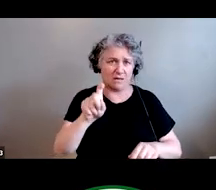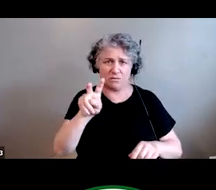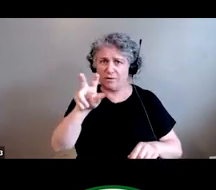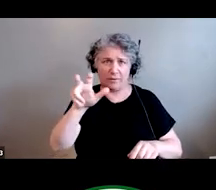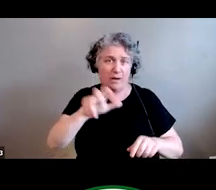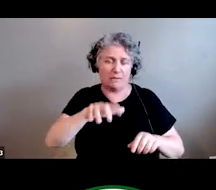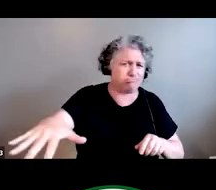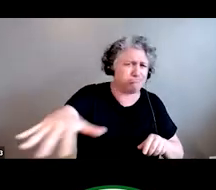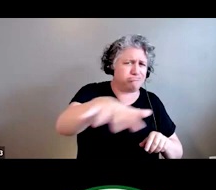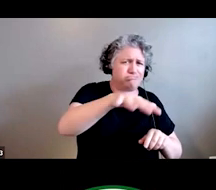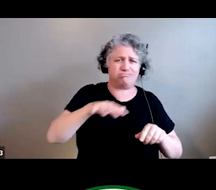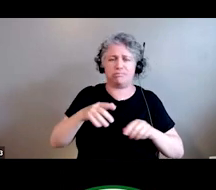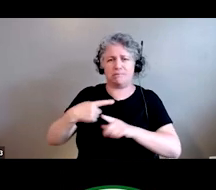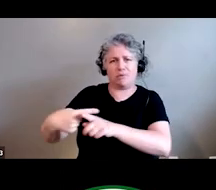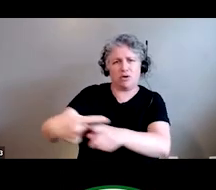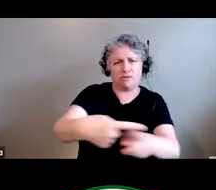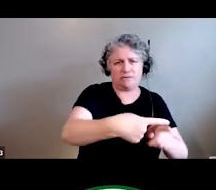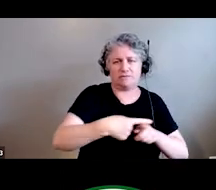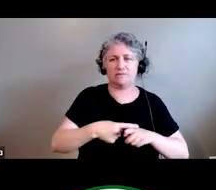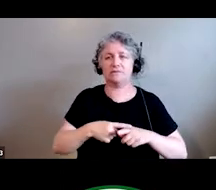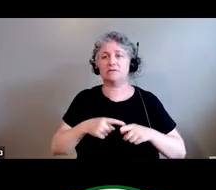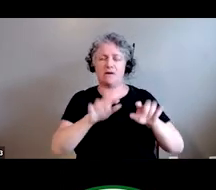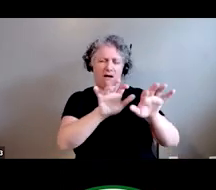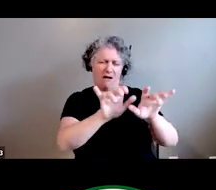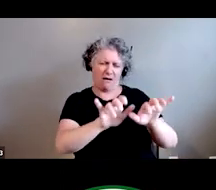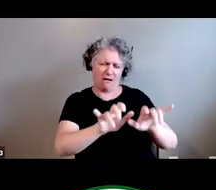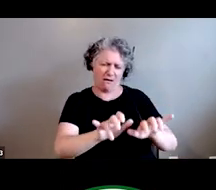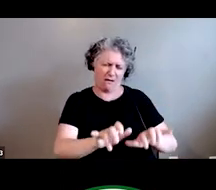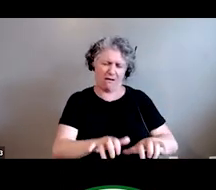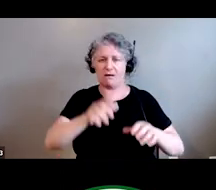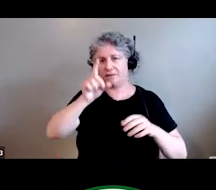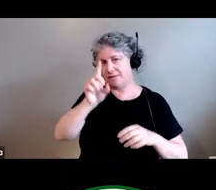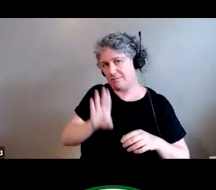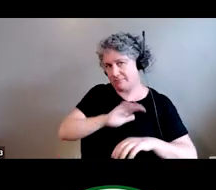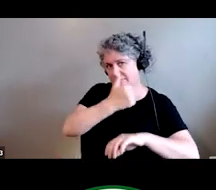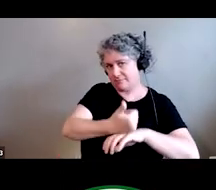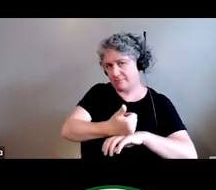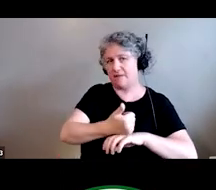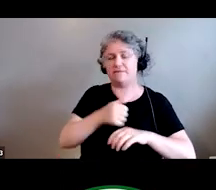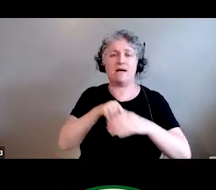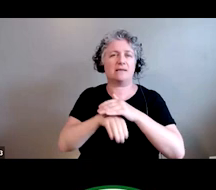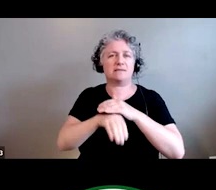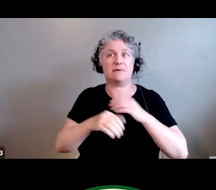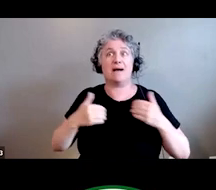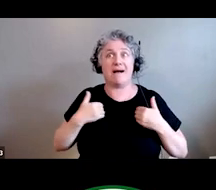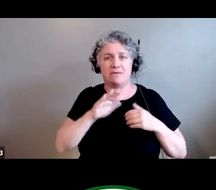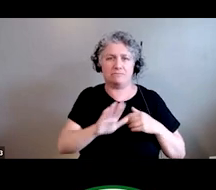The only problem was what to do next. We didn't want a website with dated information that would become inaccurate over time.